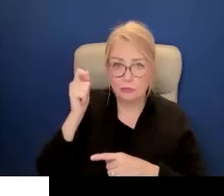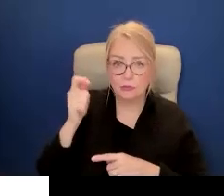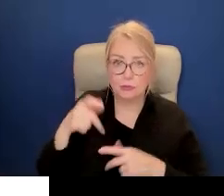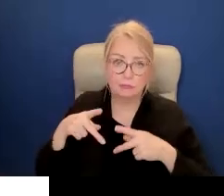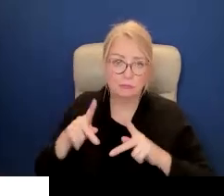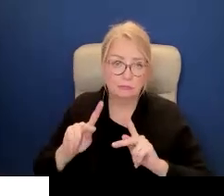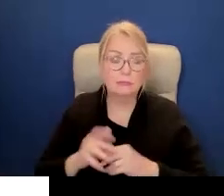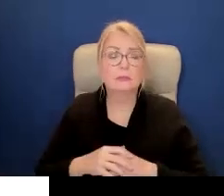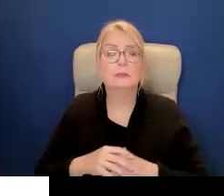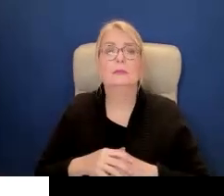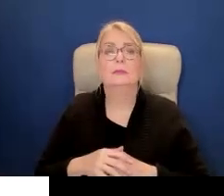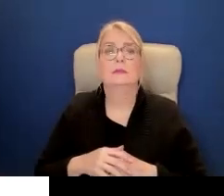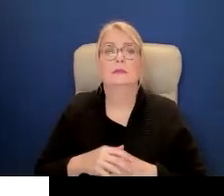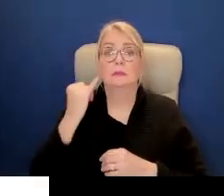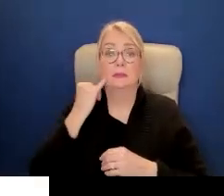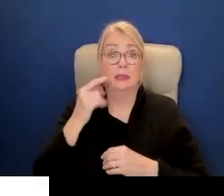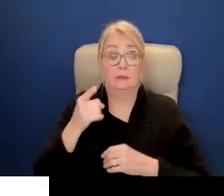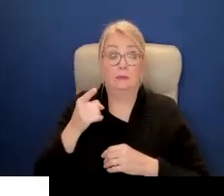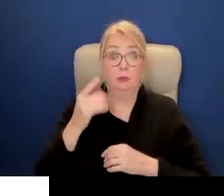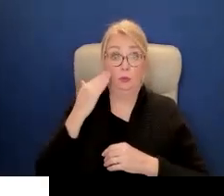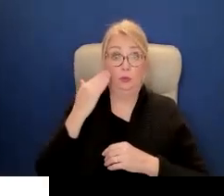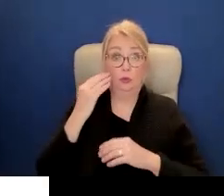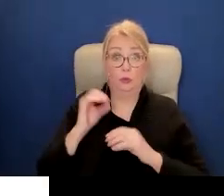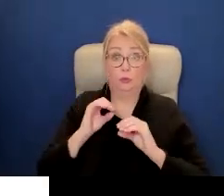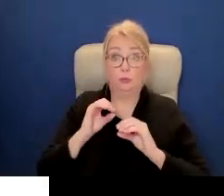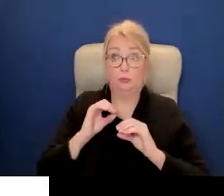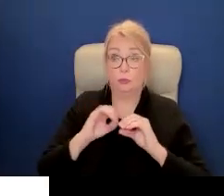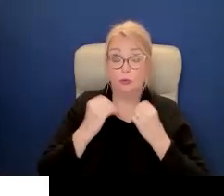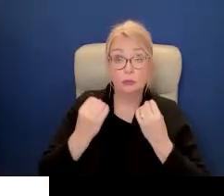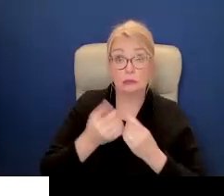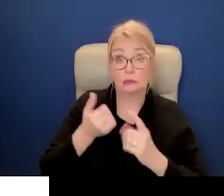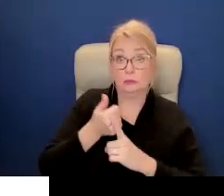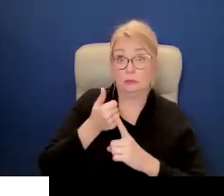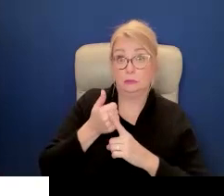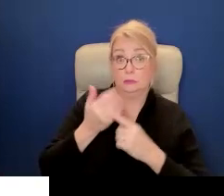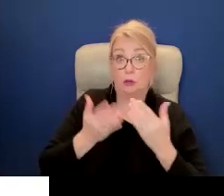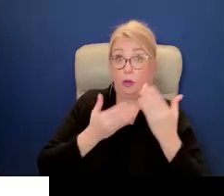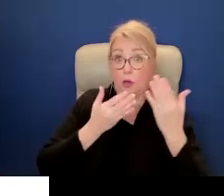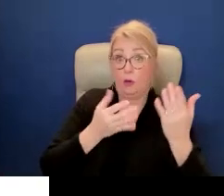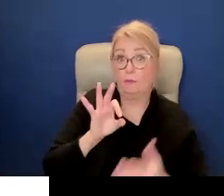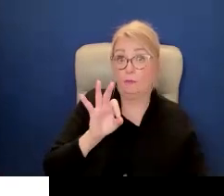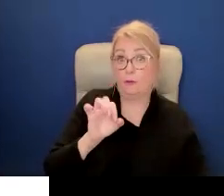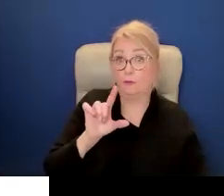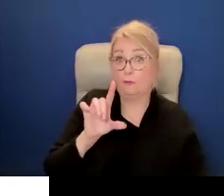of any organization that is offered offering fellowships. You know, promote that to these students